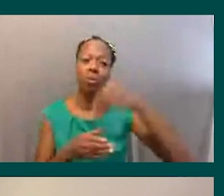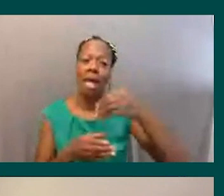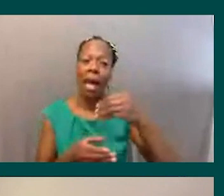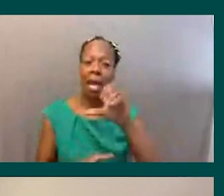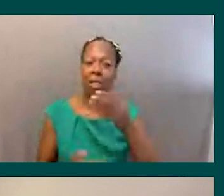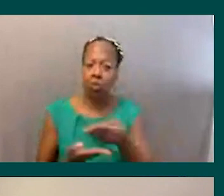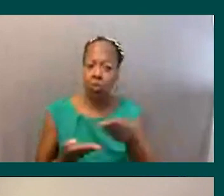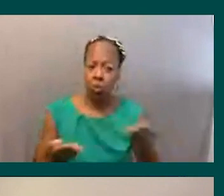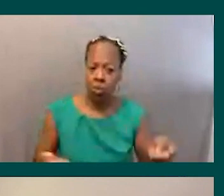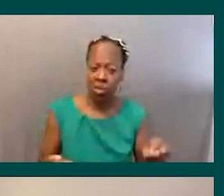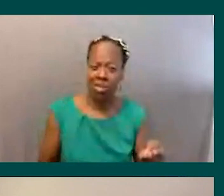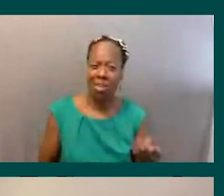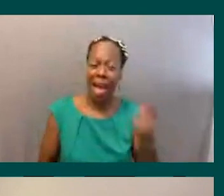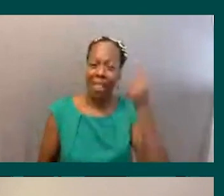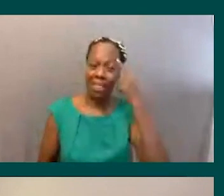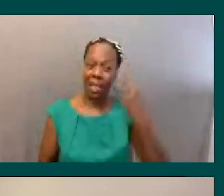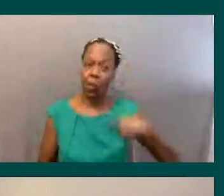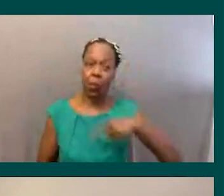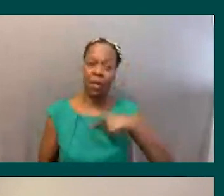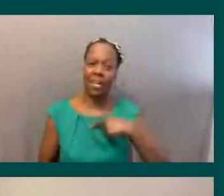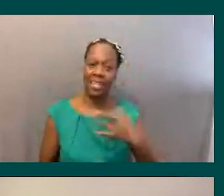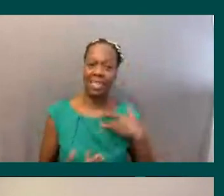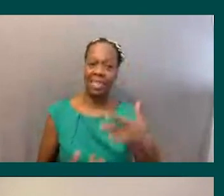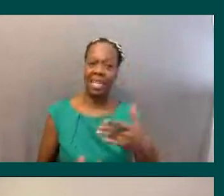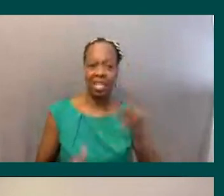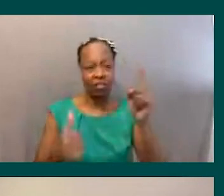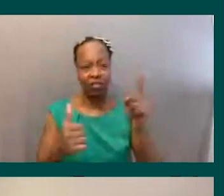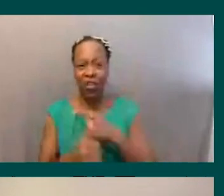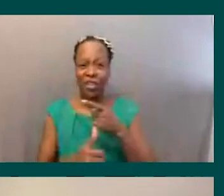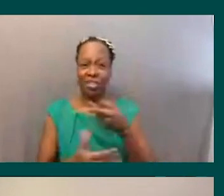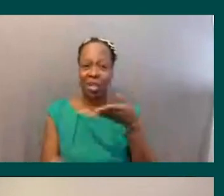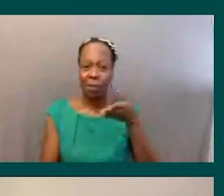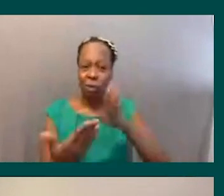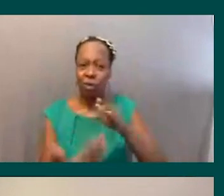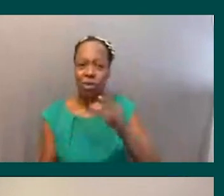the black hole of Google and I would say, be a little bit cautious about that,